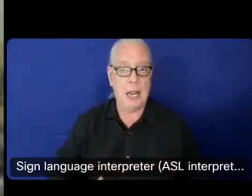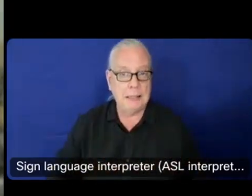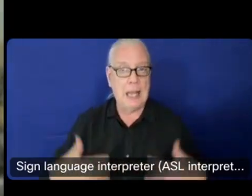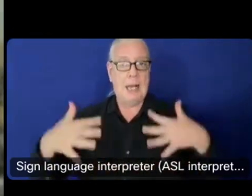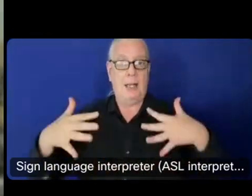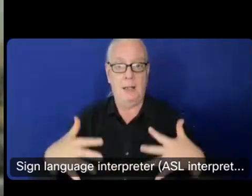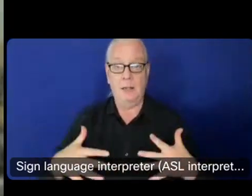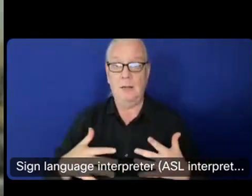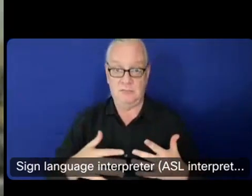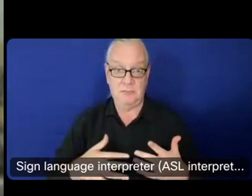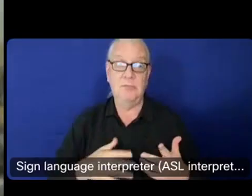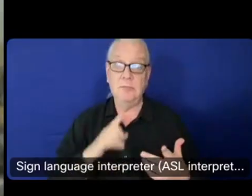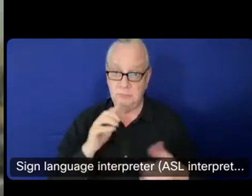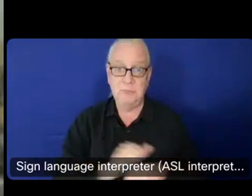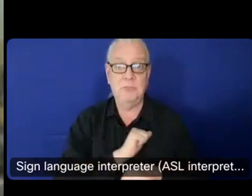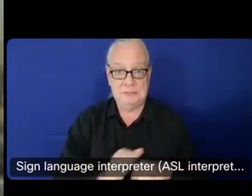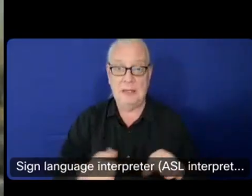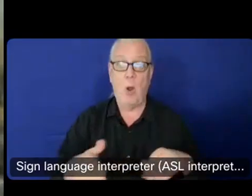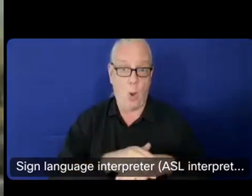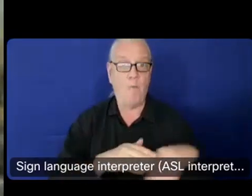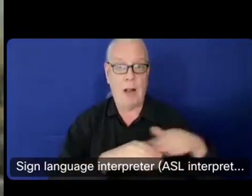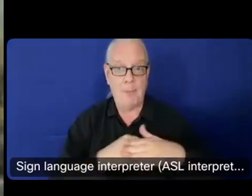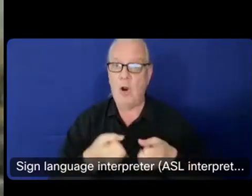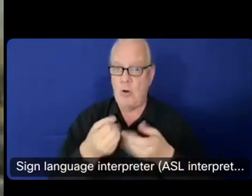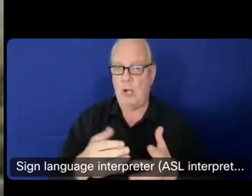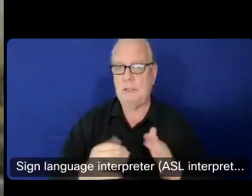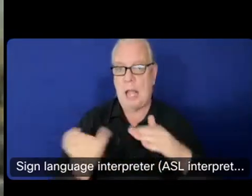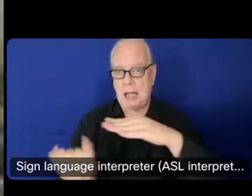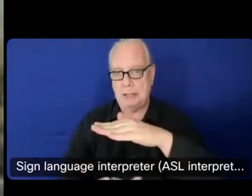loneliness and isolation, which we know is a concern for older